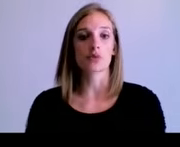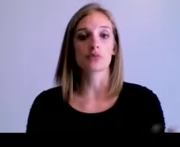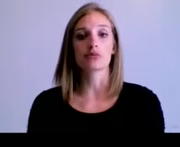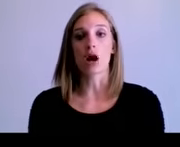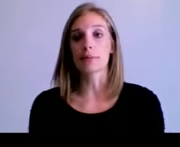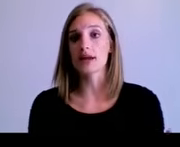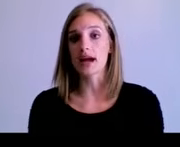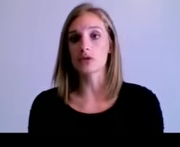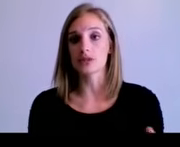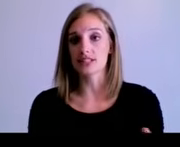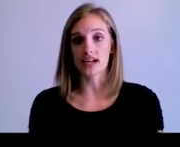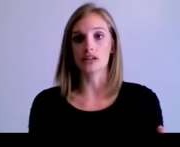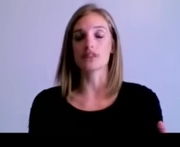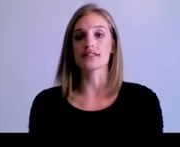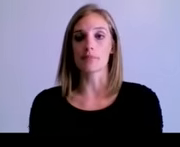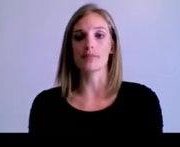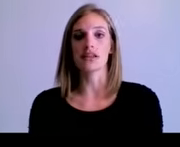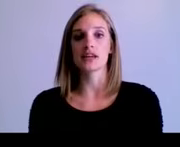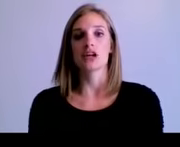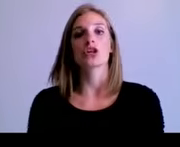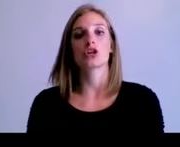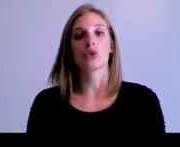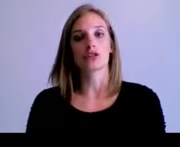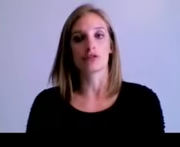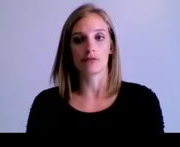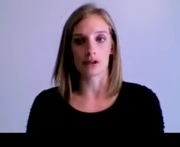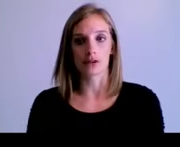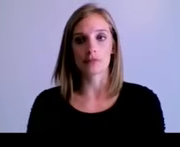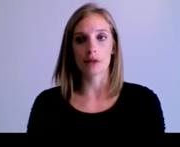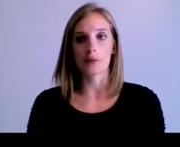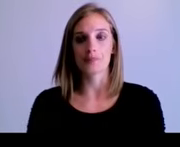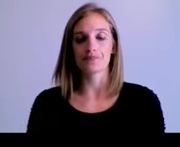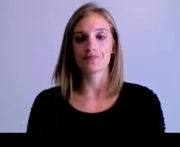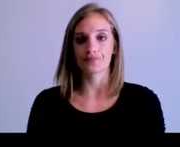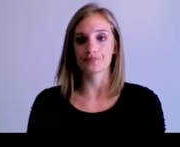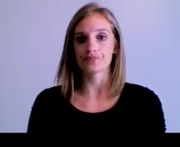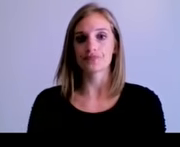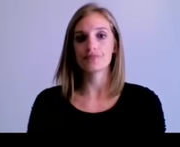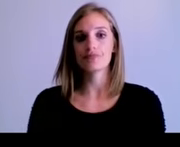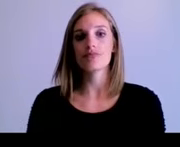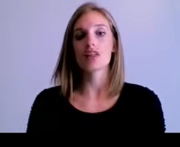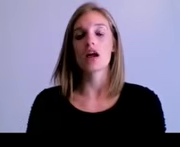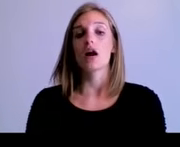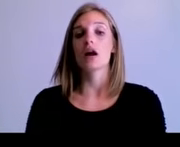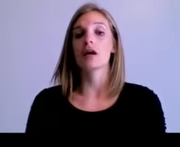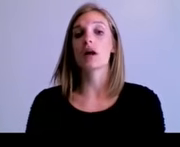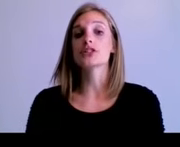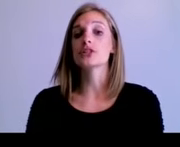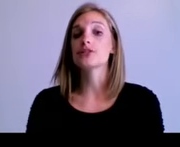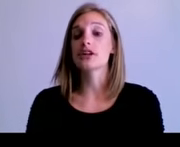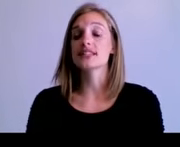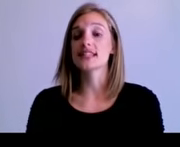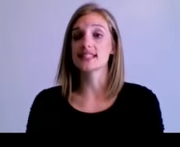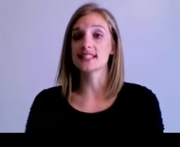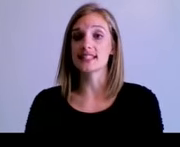proper noun or the title of something you're going to fingerspell. Also, for our cities and states.